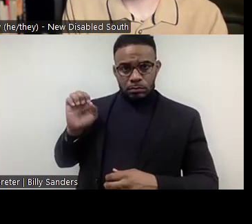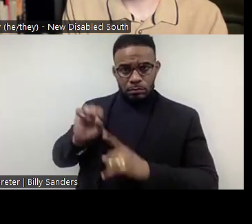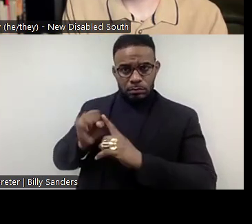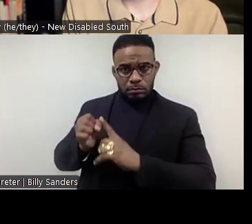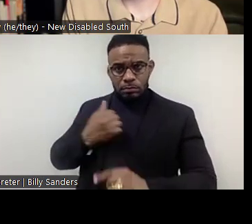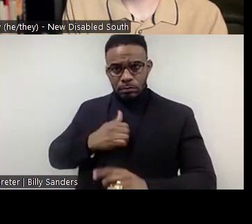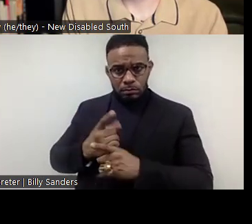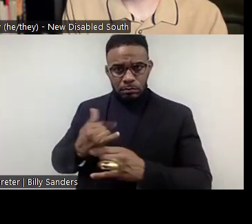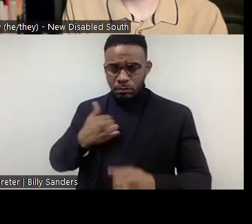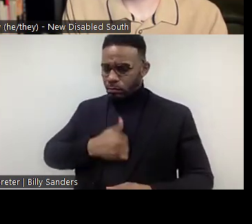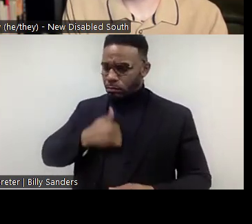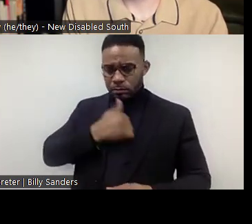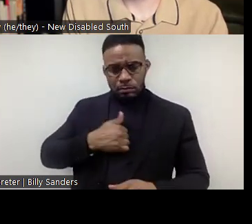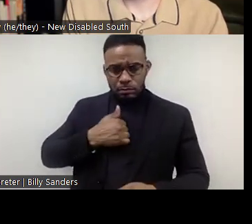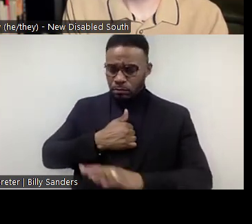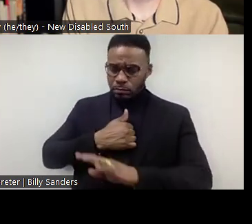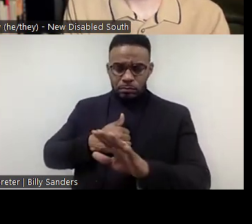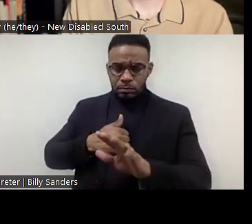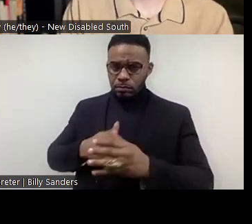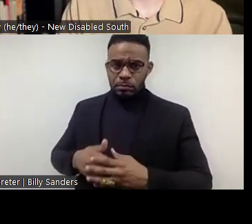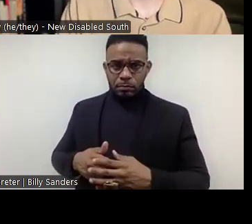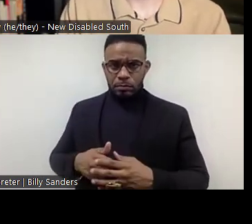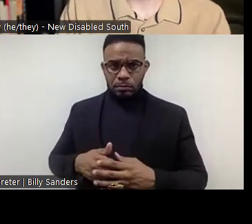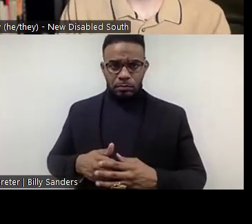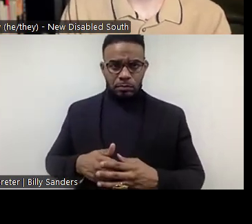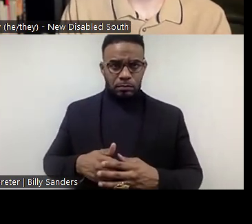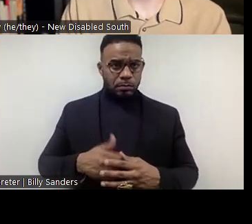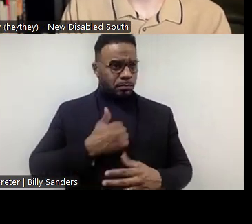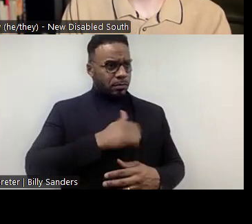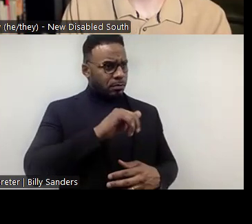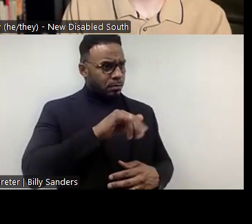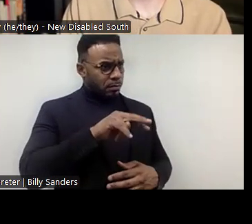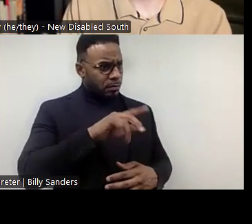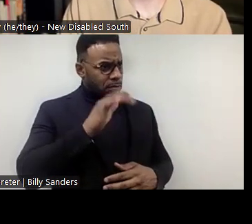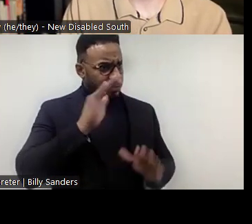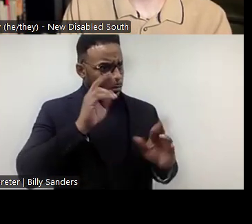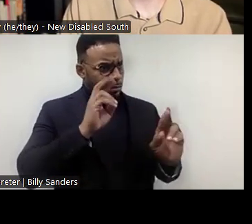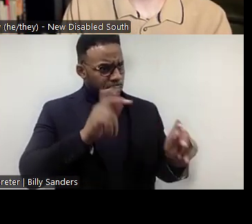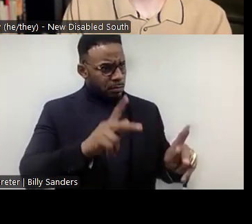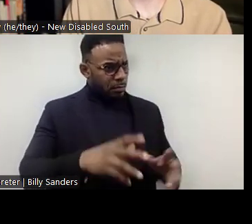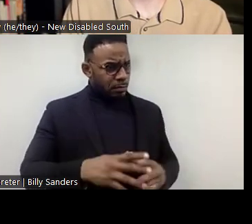» ANITA CAMERON: Hi, this is Anita. I'm in a bit of an emergency situation right now. I'm so sorry.